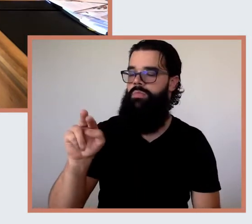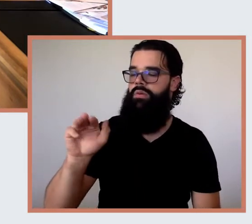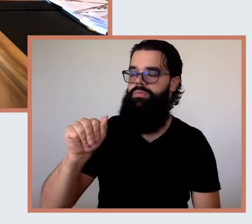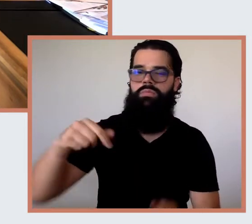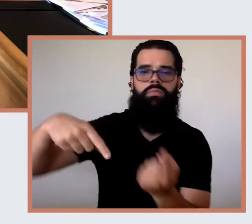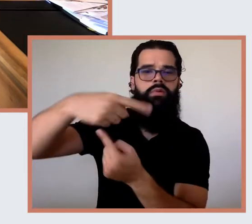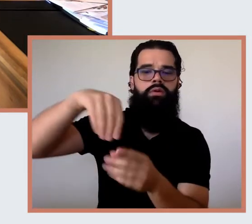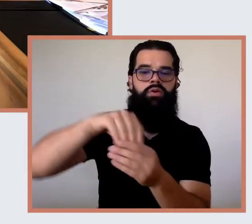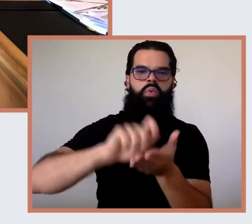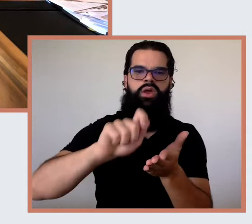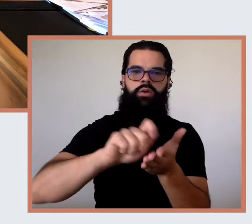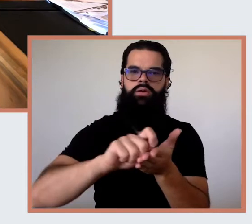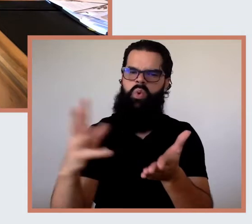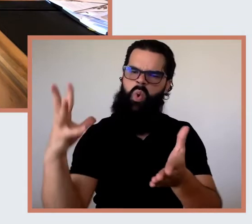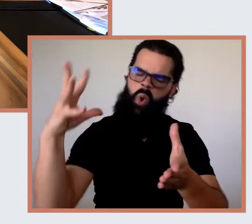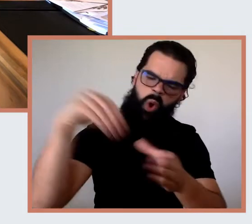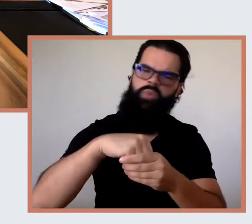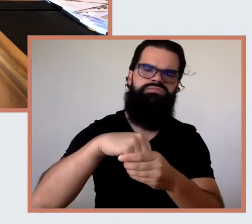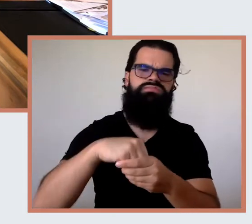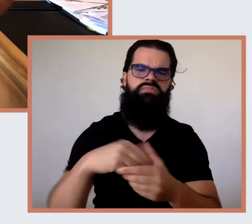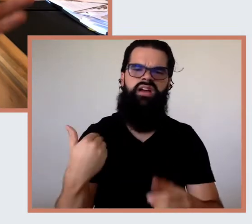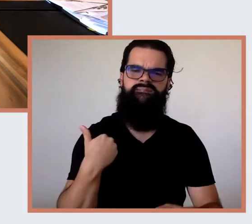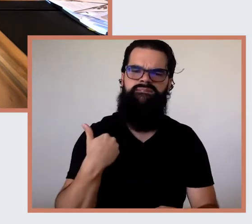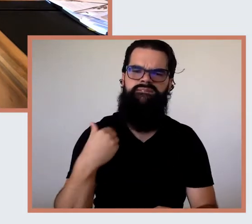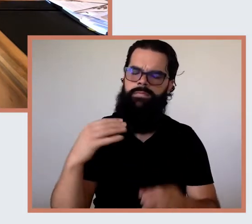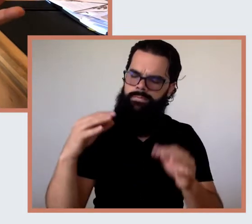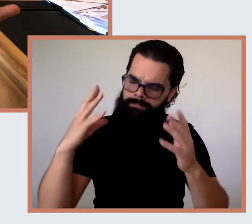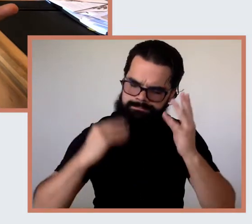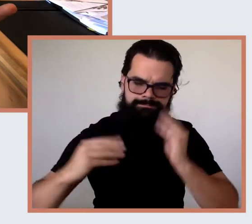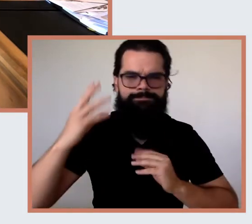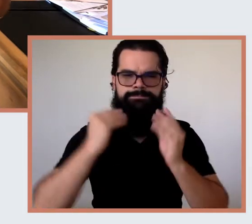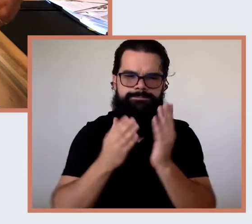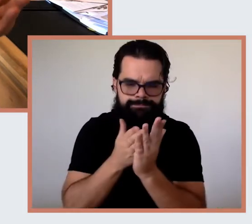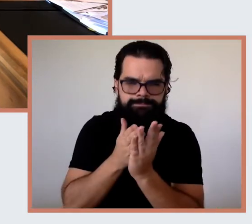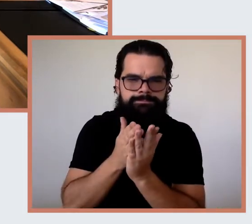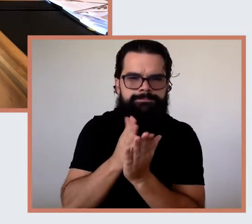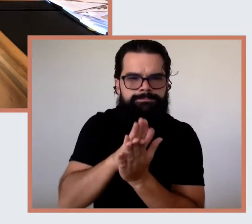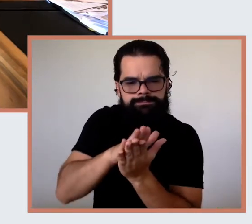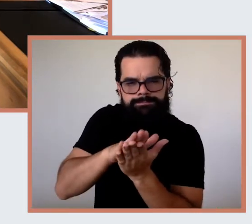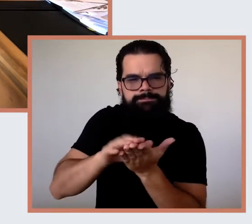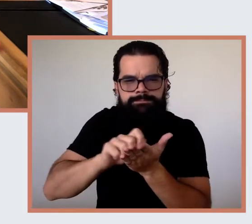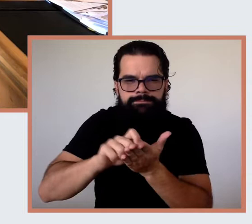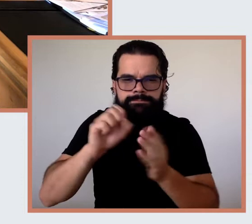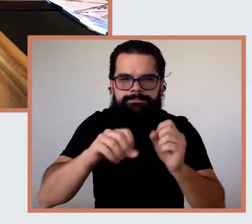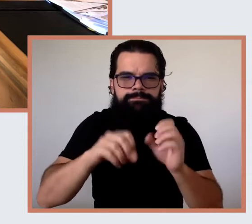Because in drama there are a lot of writers of a certain age and we just keep working because the experience does count for something.